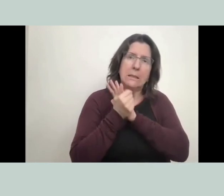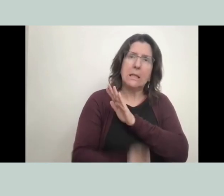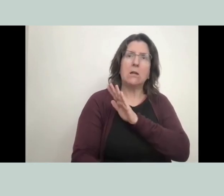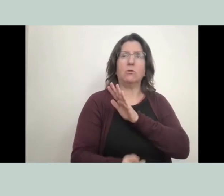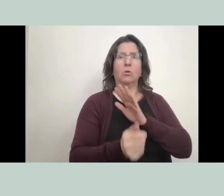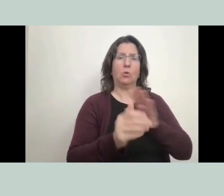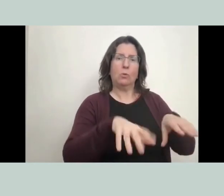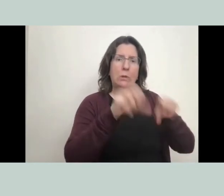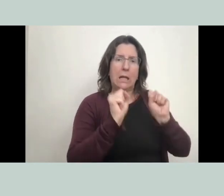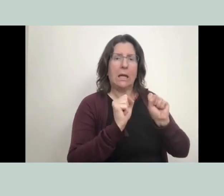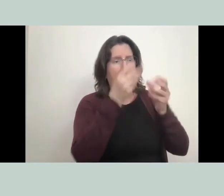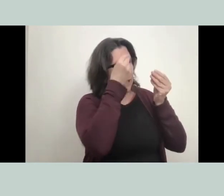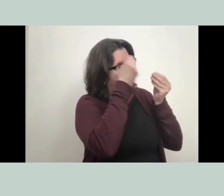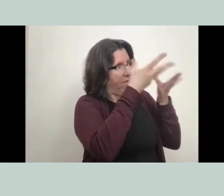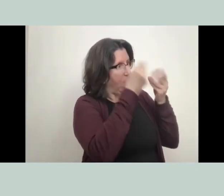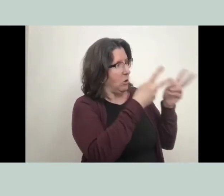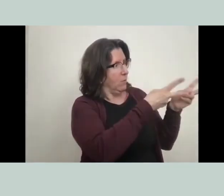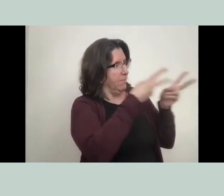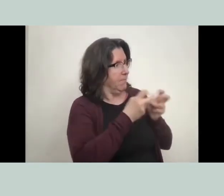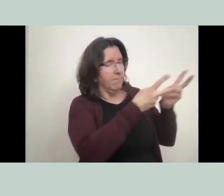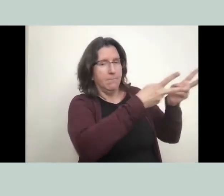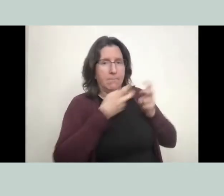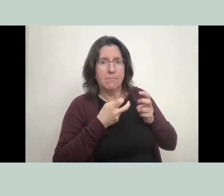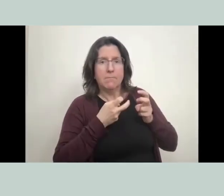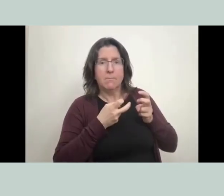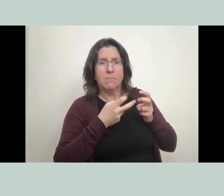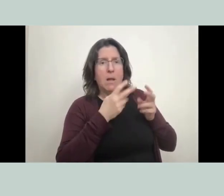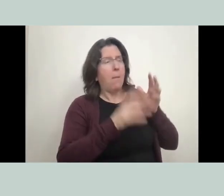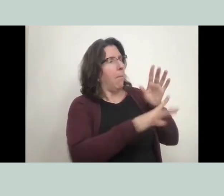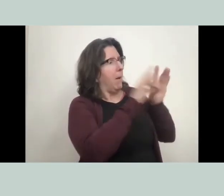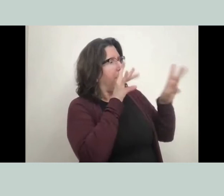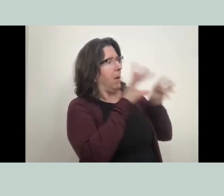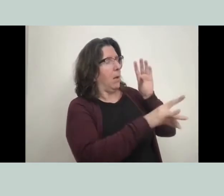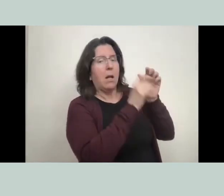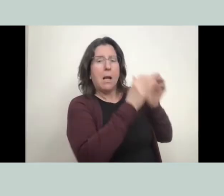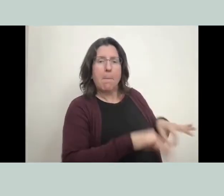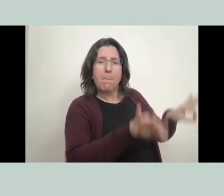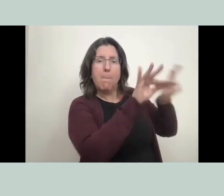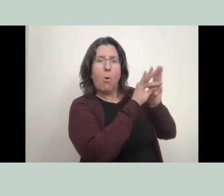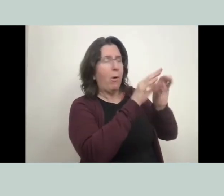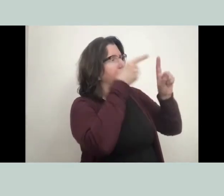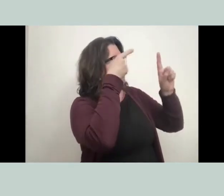This way the students can take information from one form . . . identify what is salient.